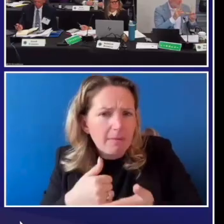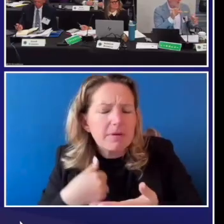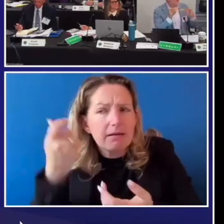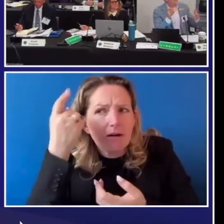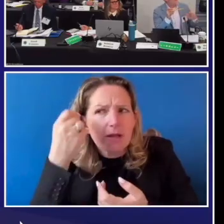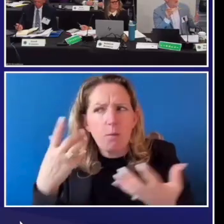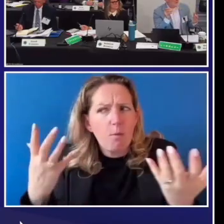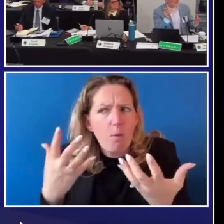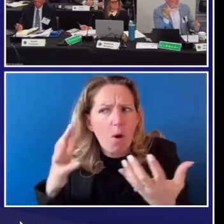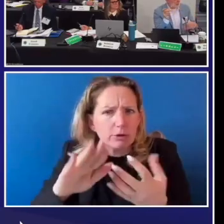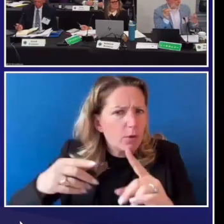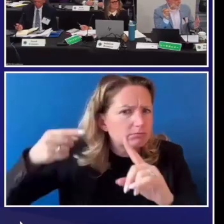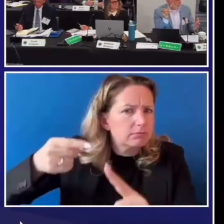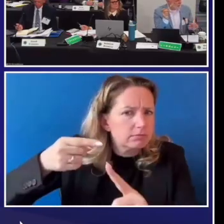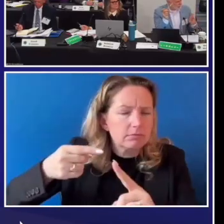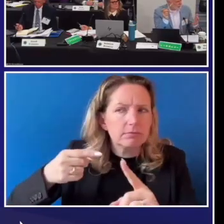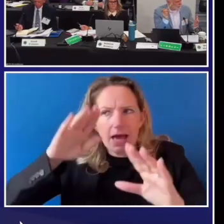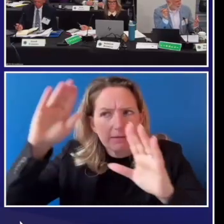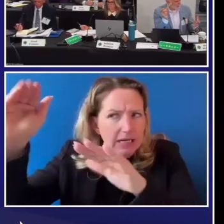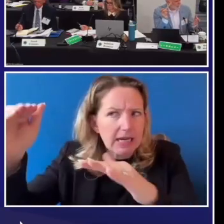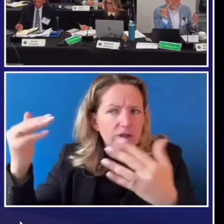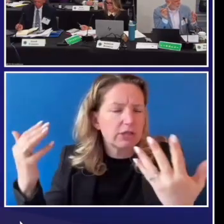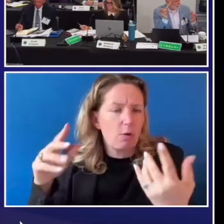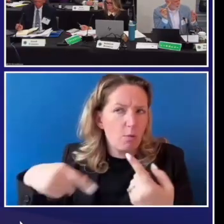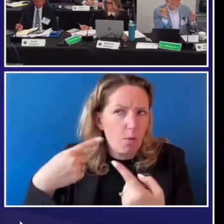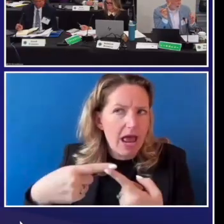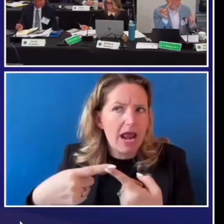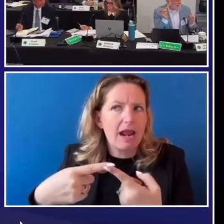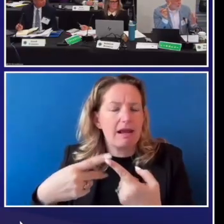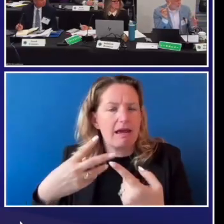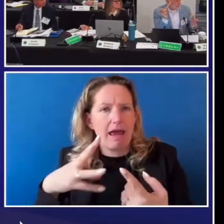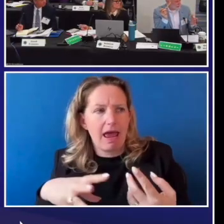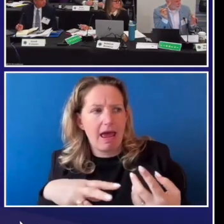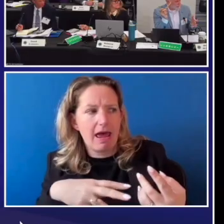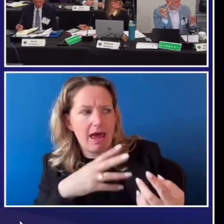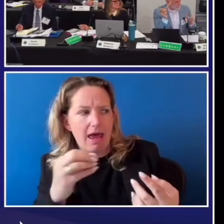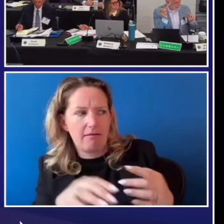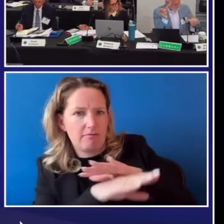of the expectations around when and when and when not the secretary chooses to regulate through regulation.